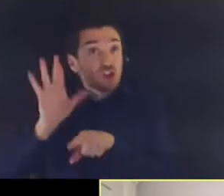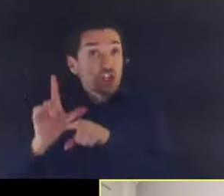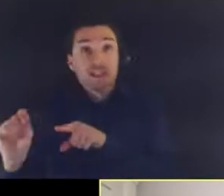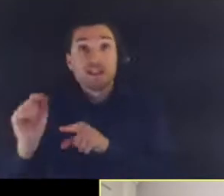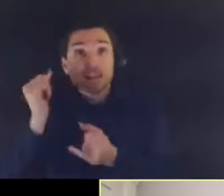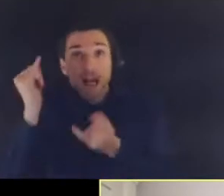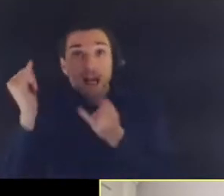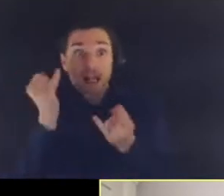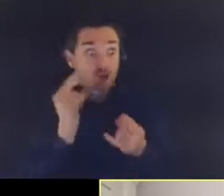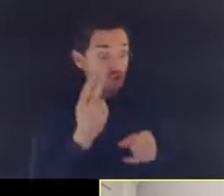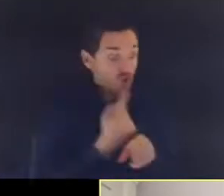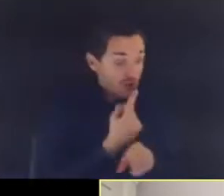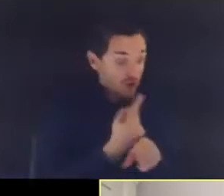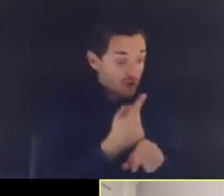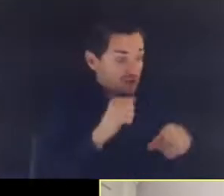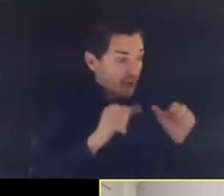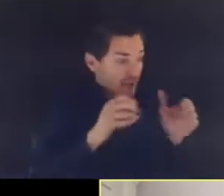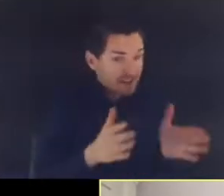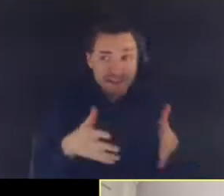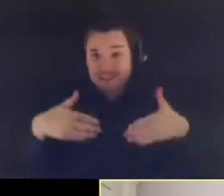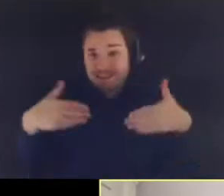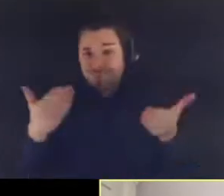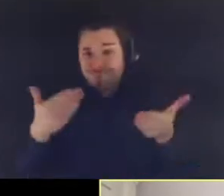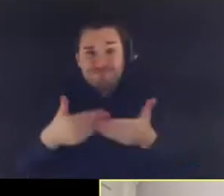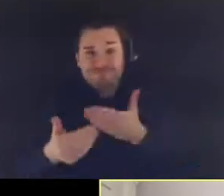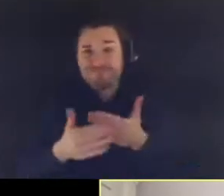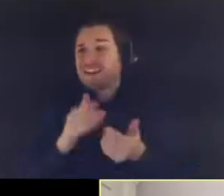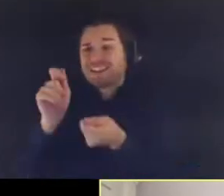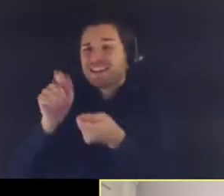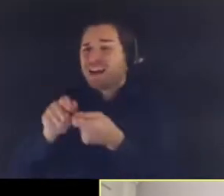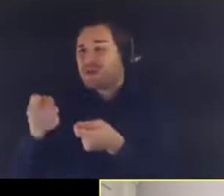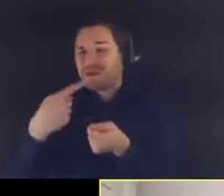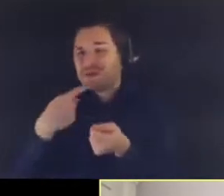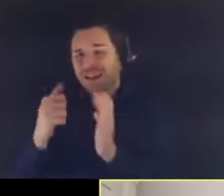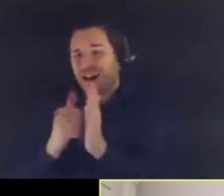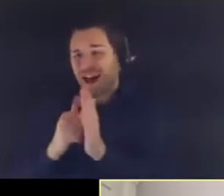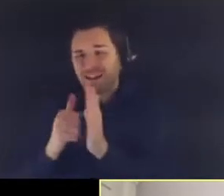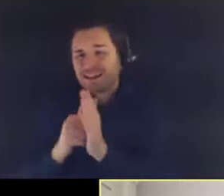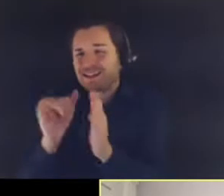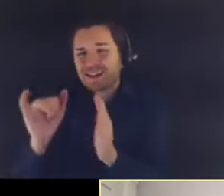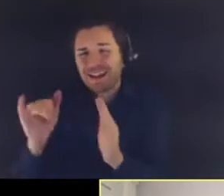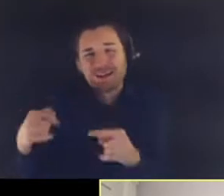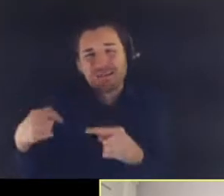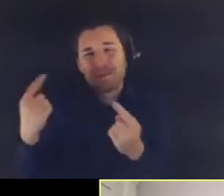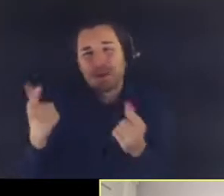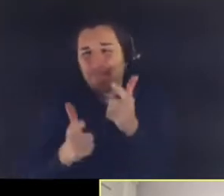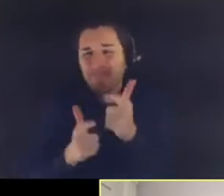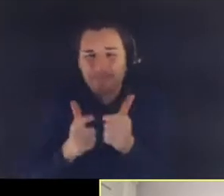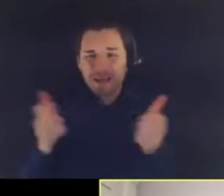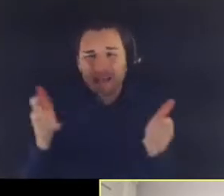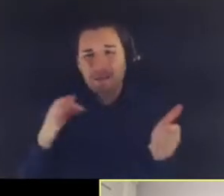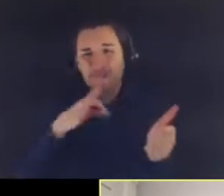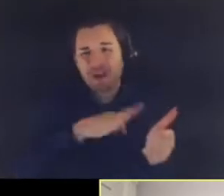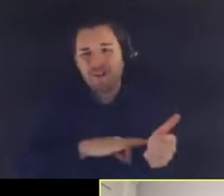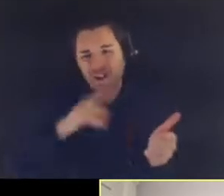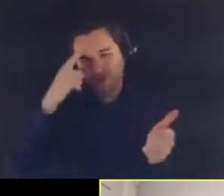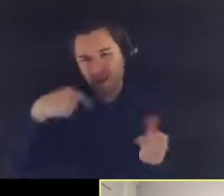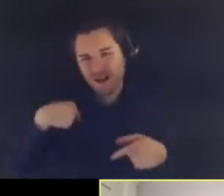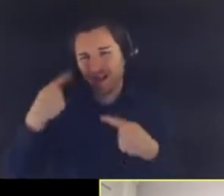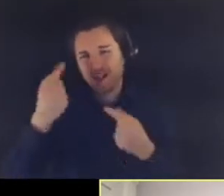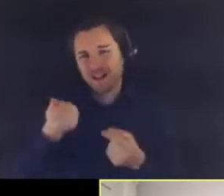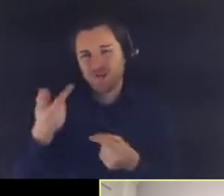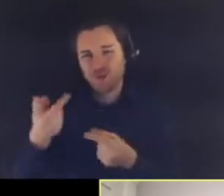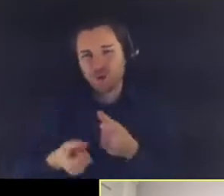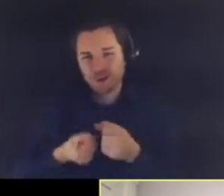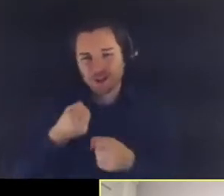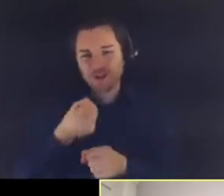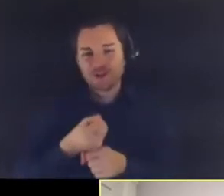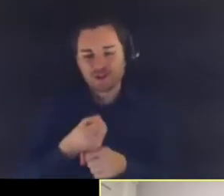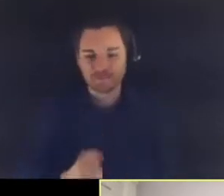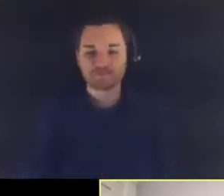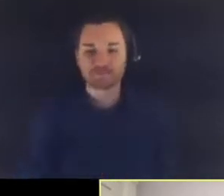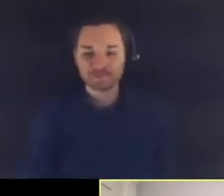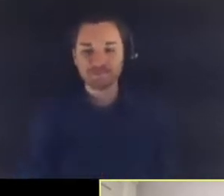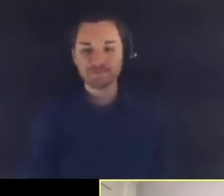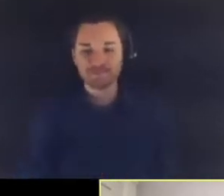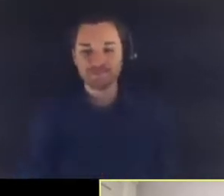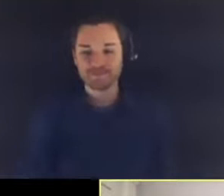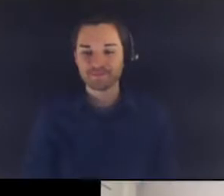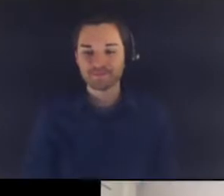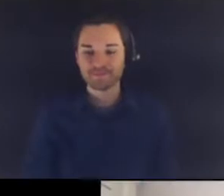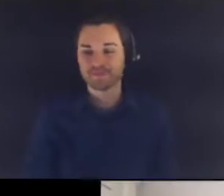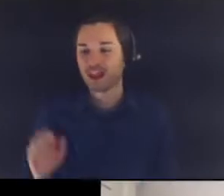saying. It s been a big benefit to me in past couple of years.